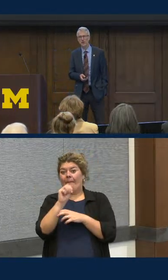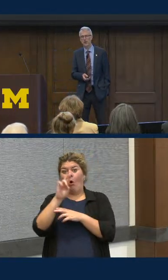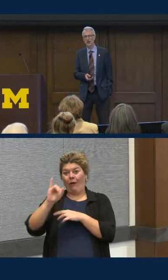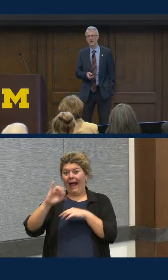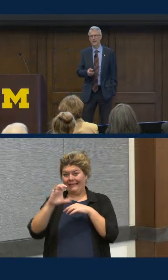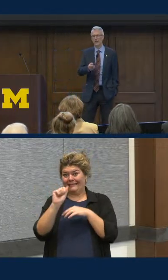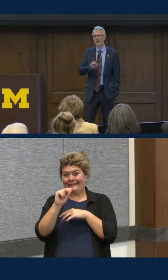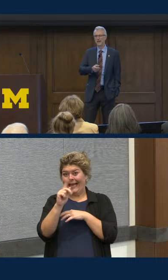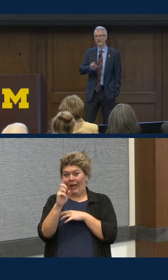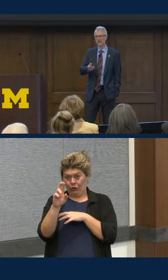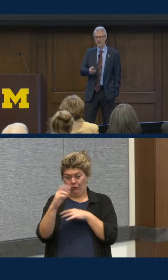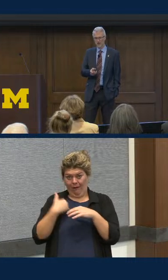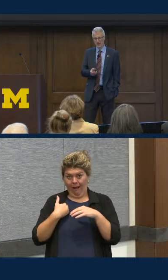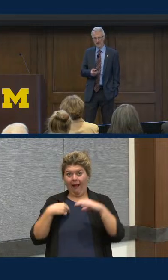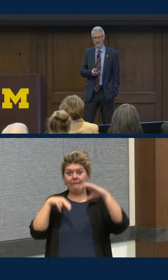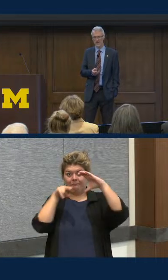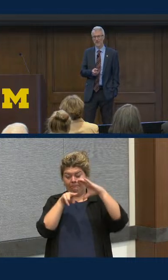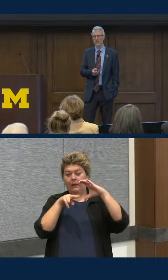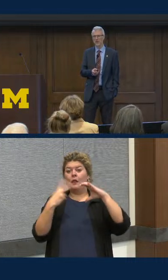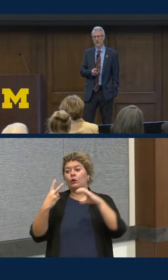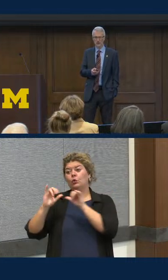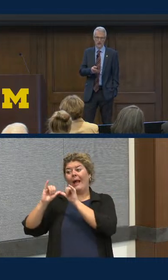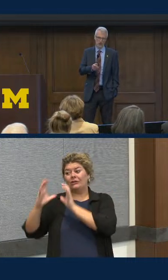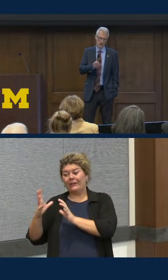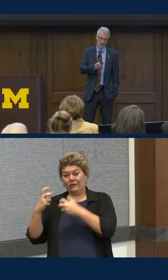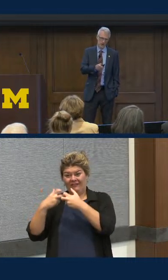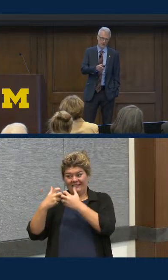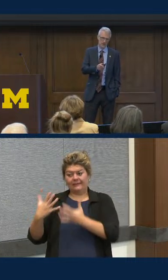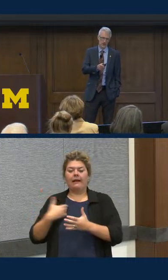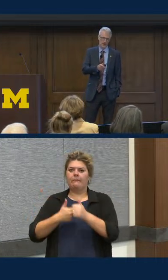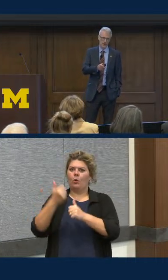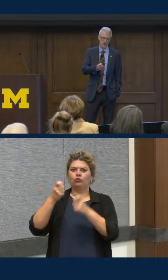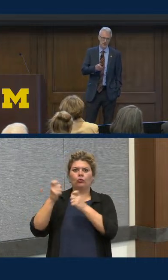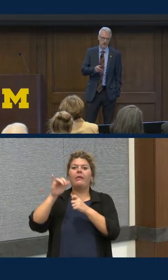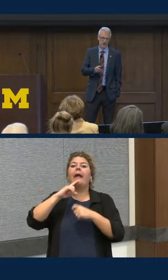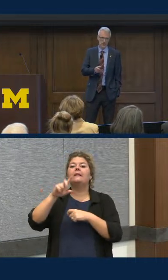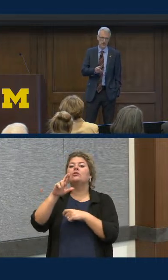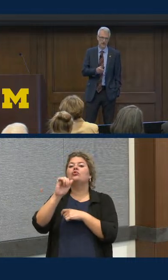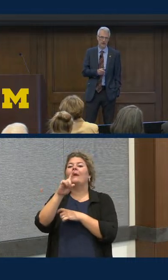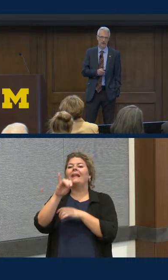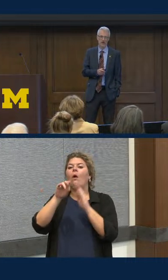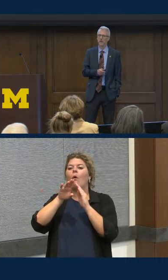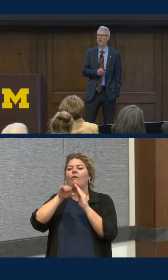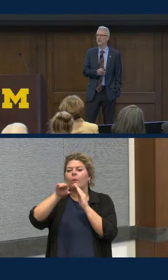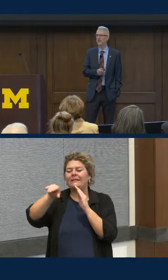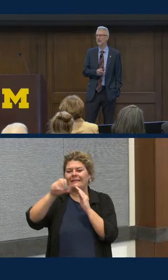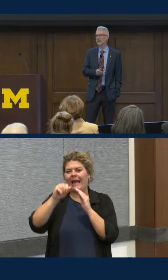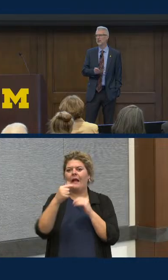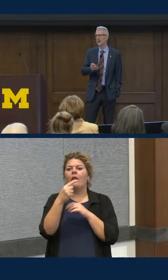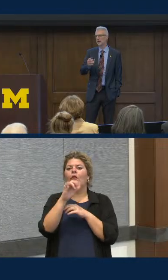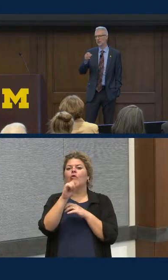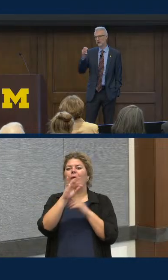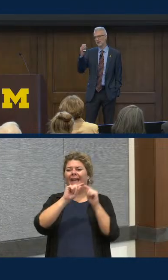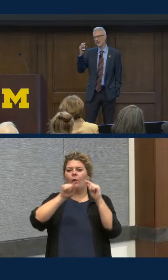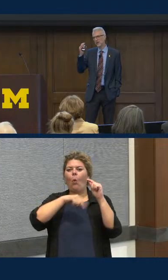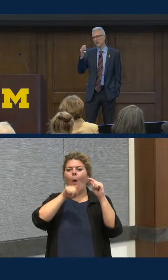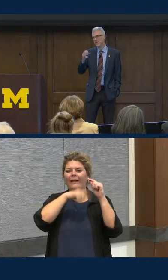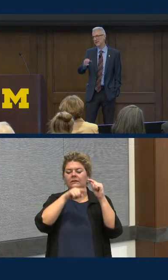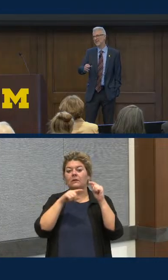This shows two parts we and physicists have control over radiofrequency and gradient